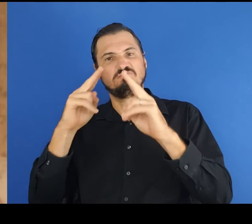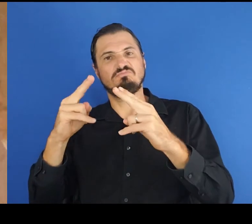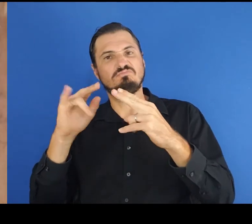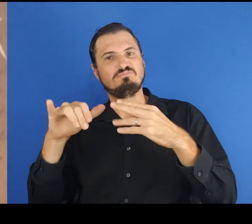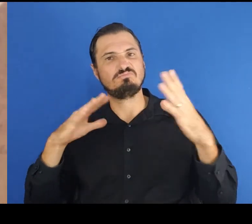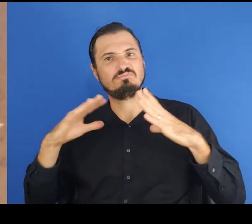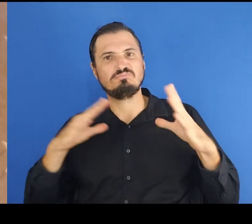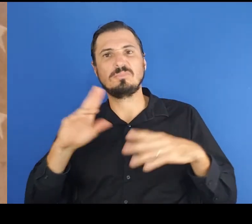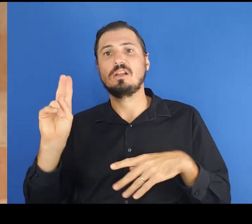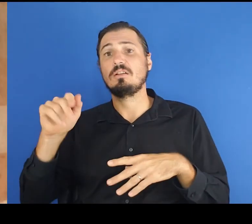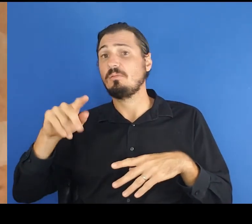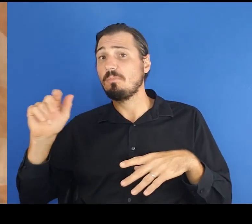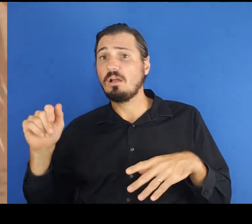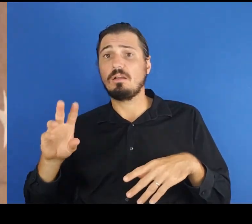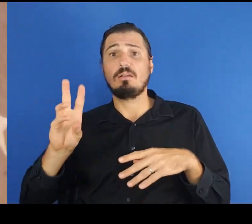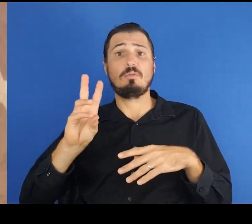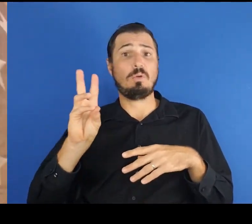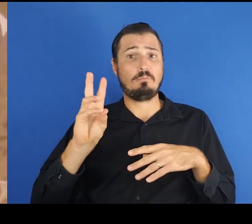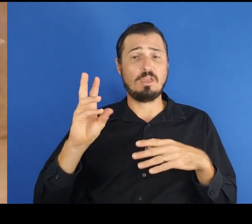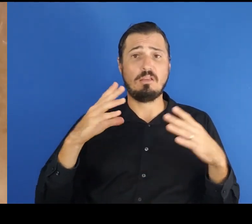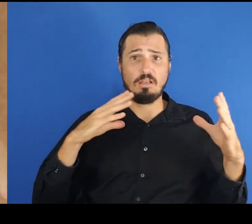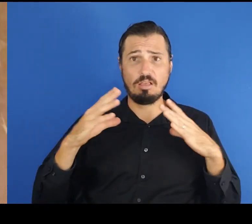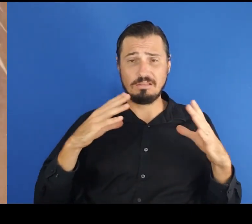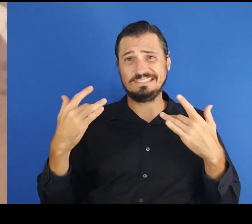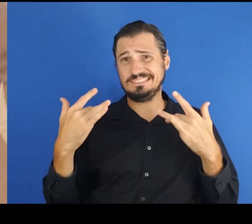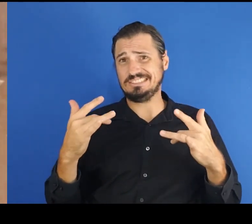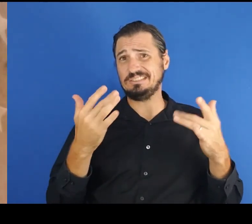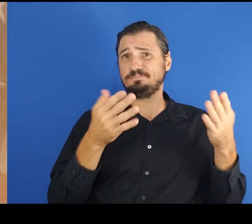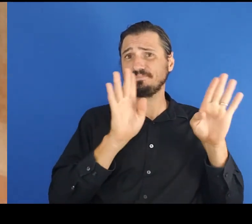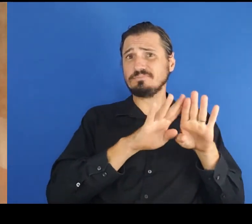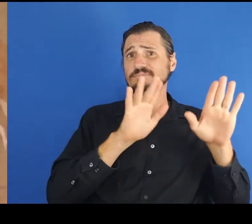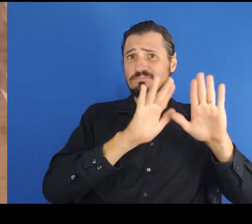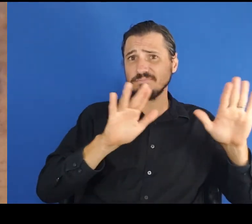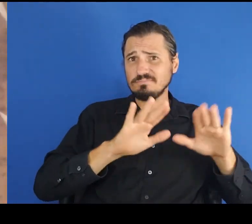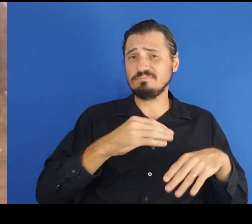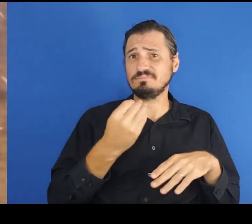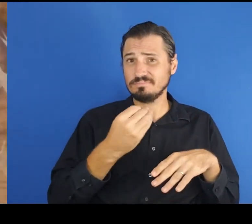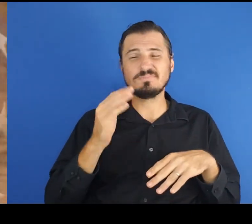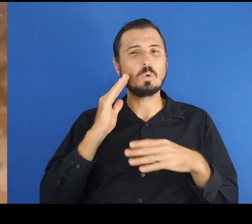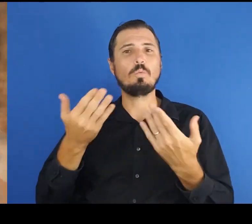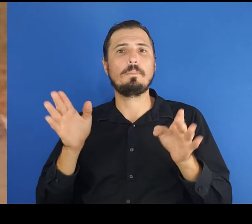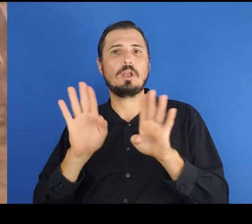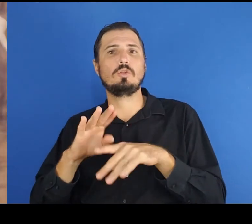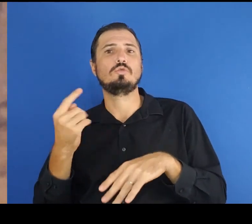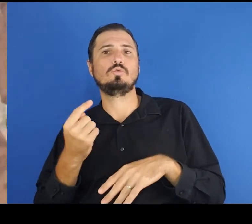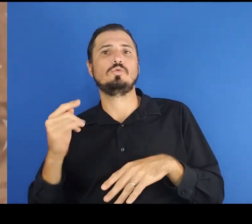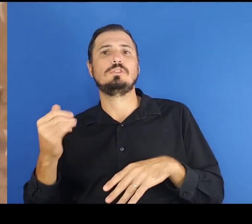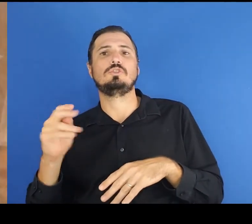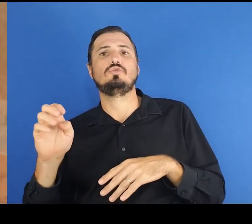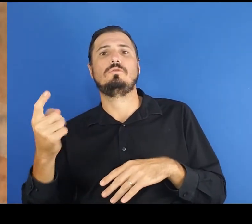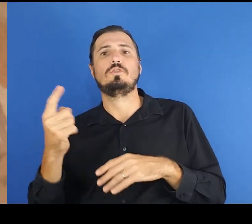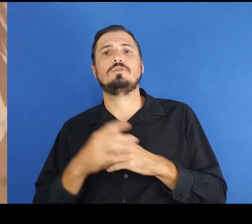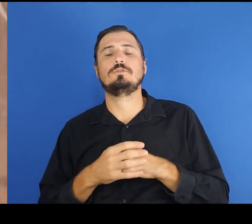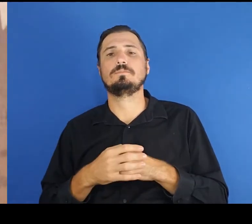The Kapa‘a and Waimea swimming pools, which are normally closed Sunday and Monday, will be closed on Tuesday, June 1